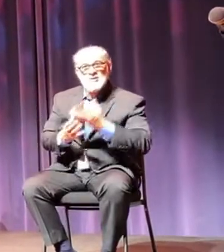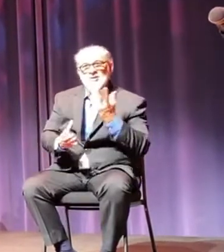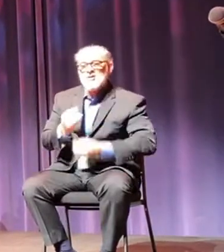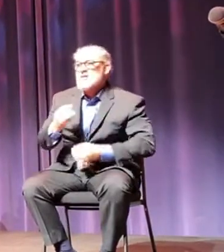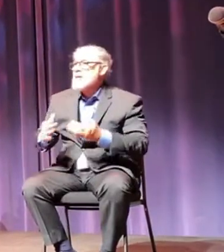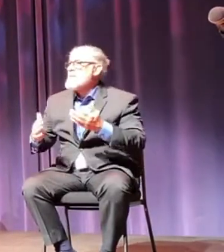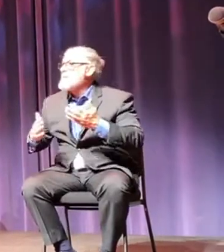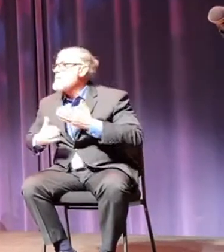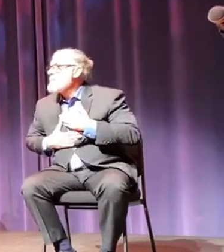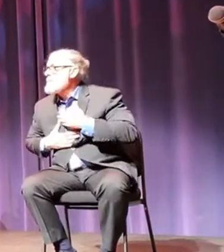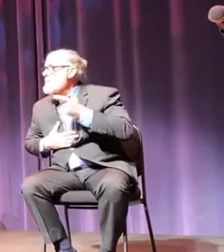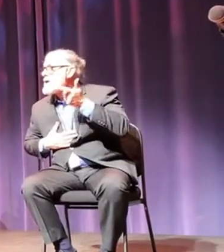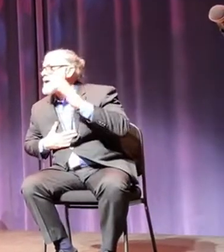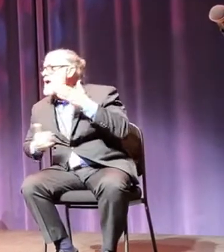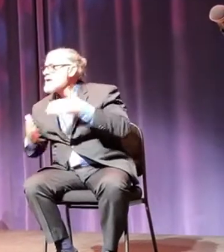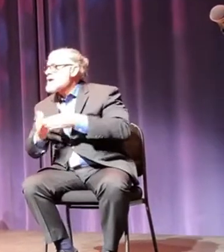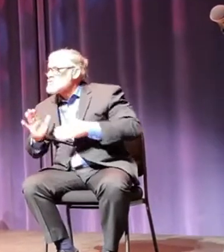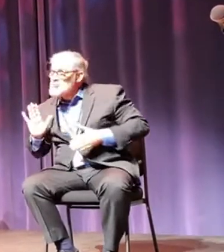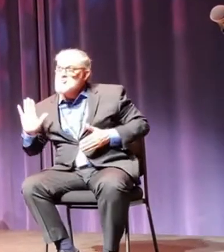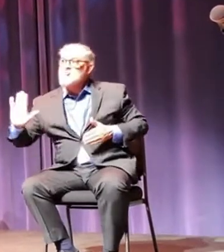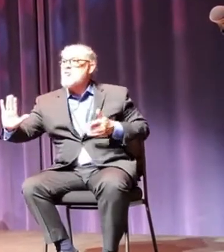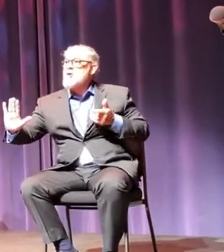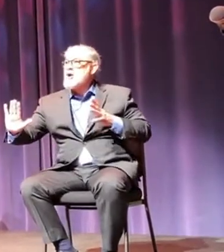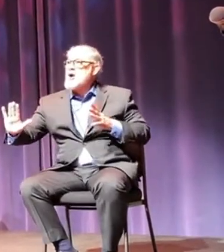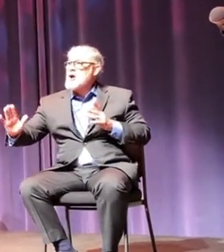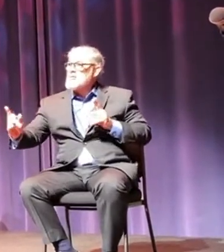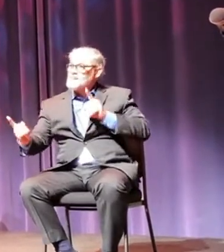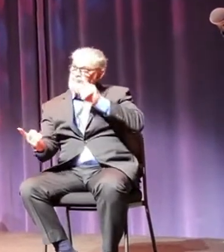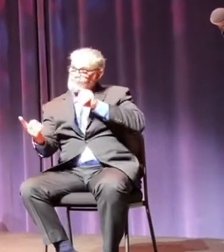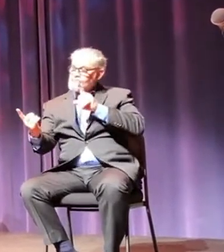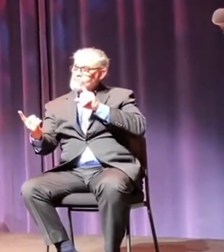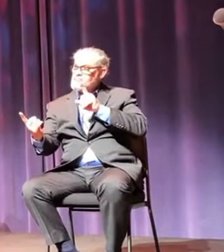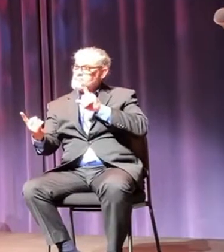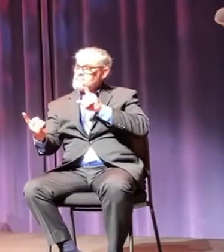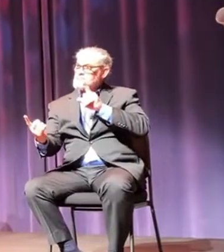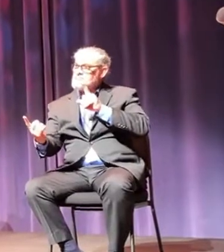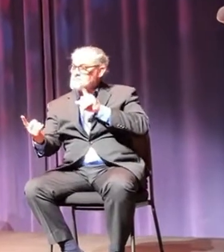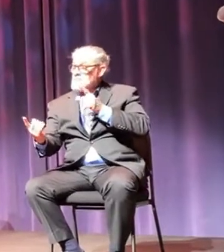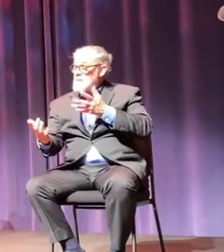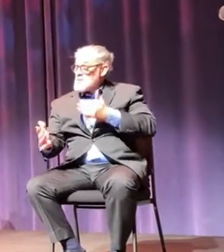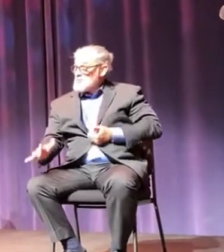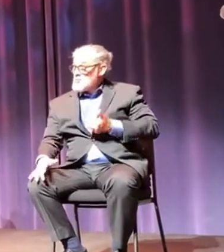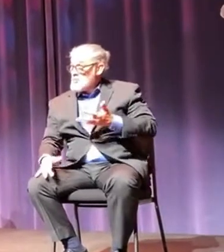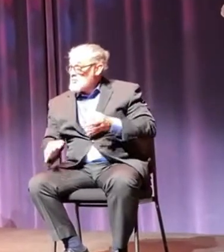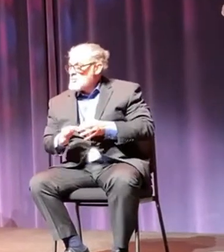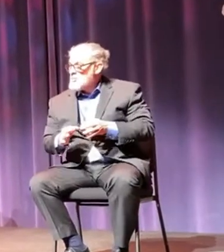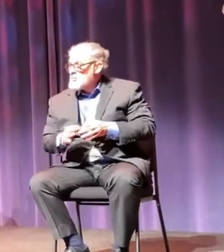my God, against your God. Maybe poetry is worthless.